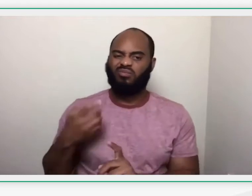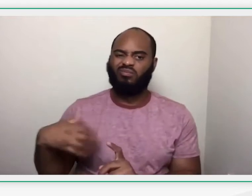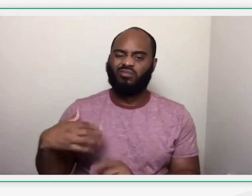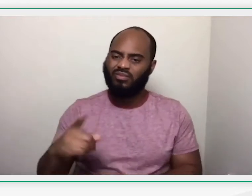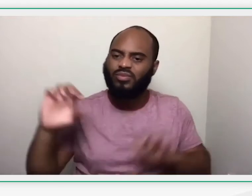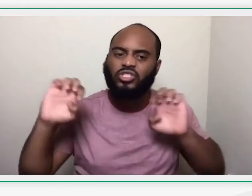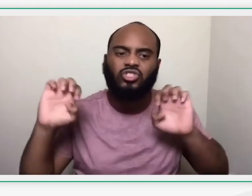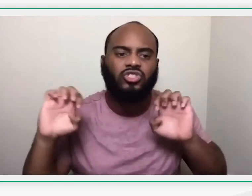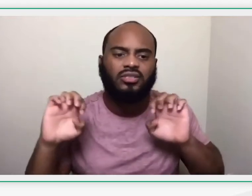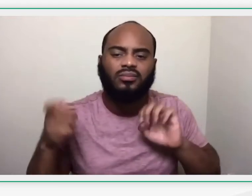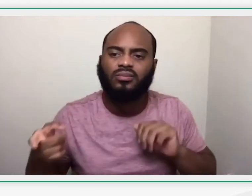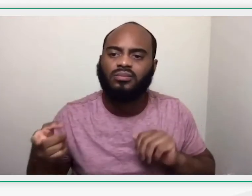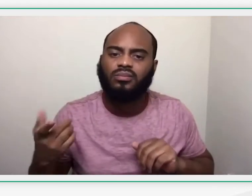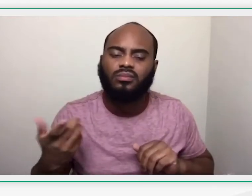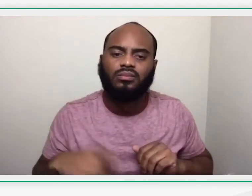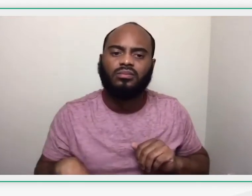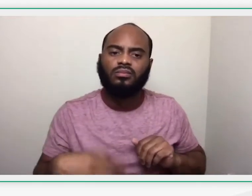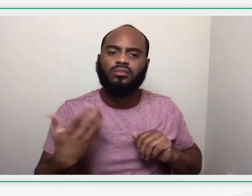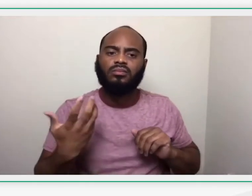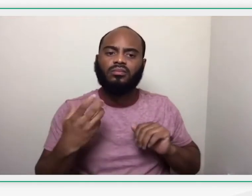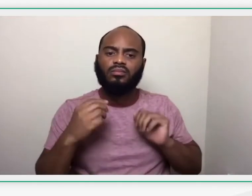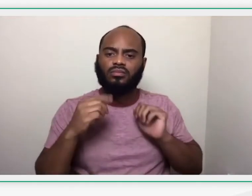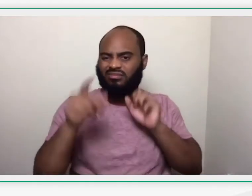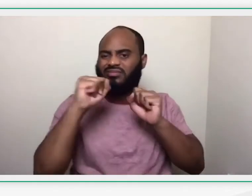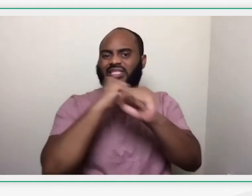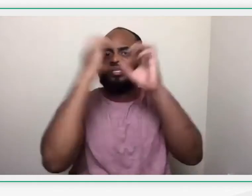Credit's important because it can come in useful during an emergency.